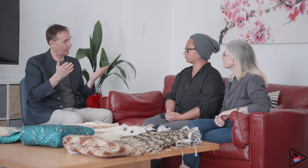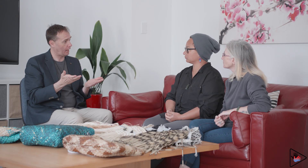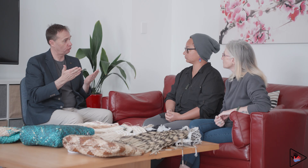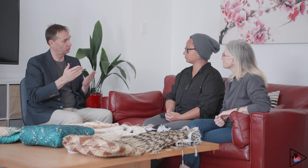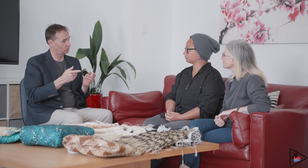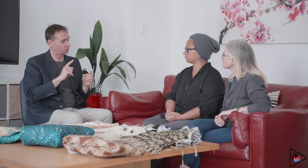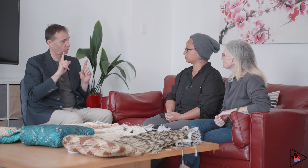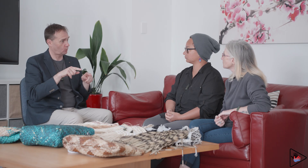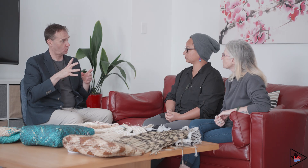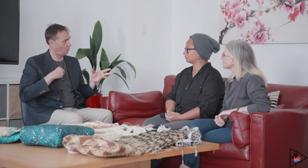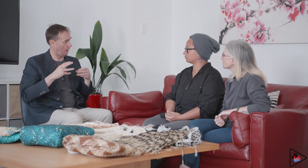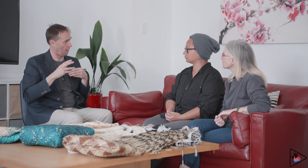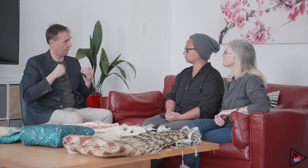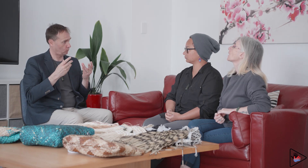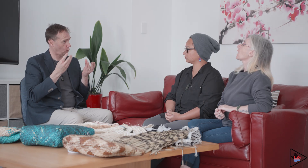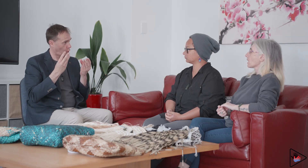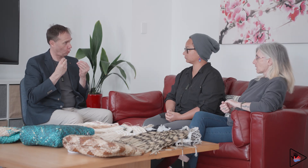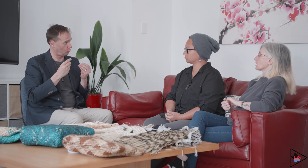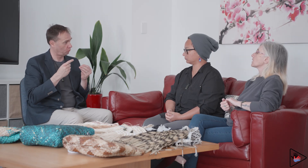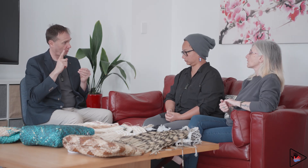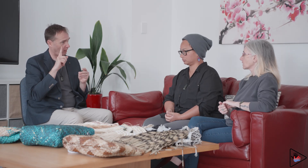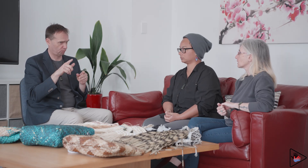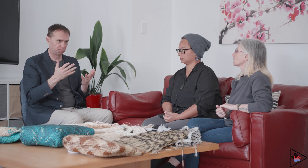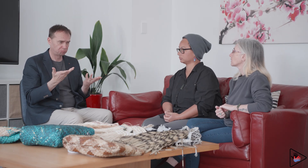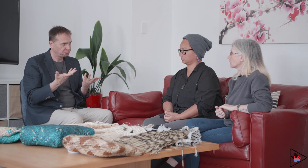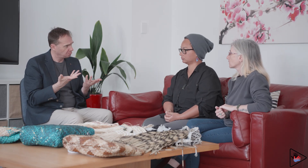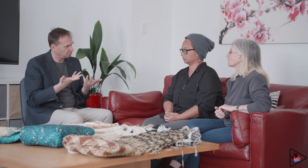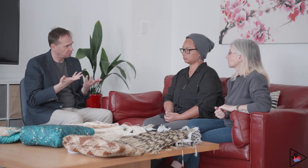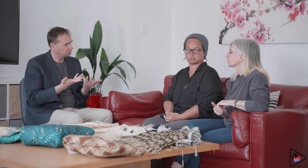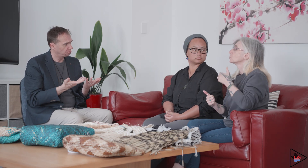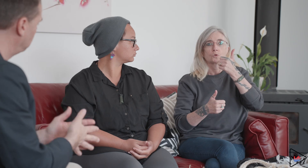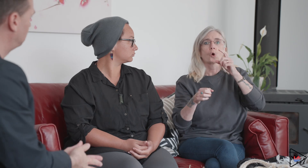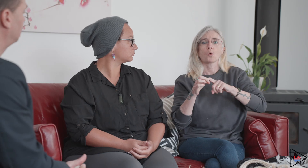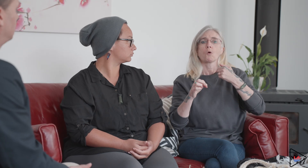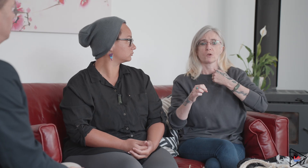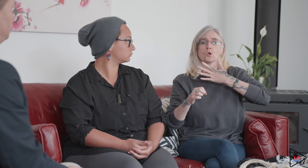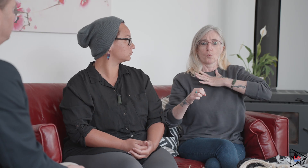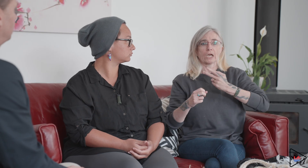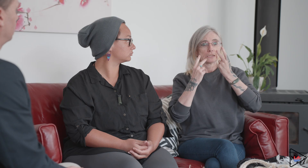you encourage them to go to Te Wānaga o Aotearoa to do some study that sort of thing? Well, yes,